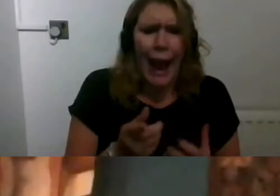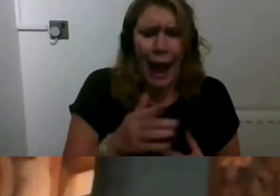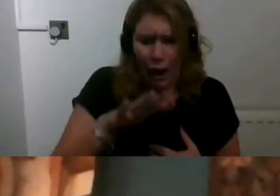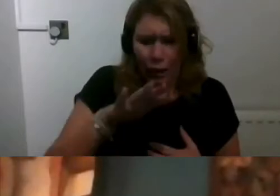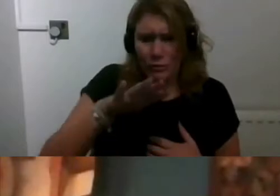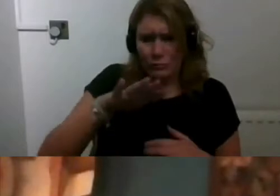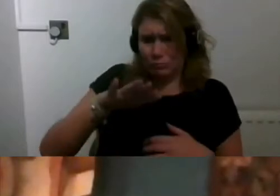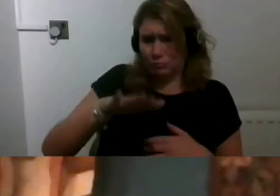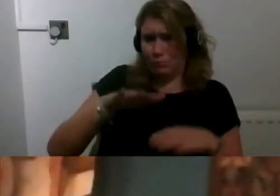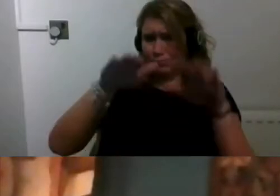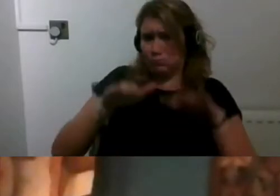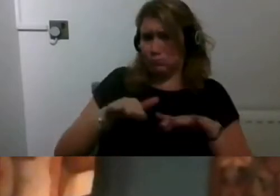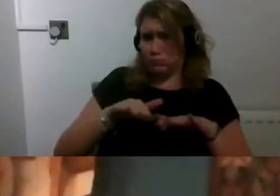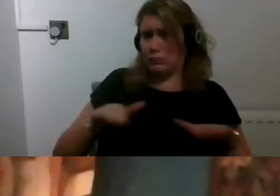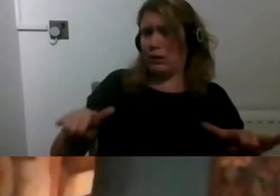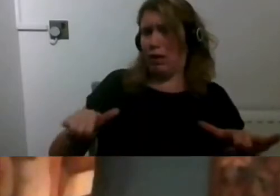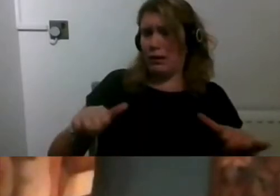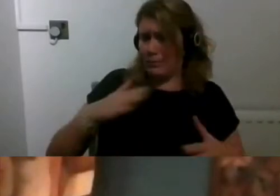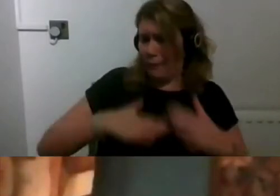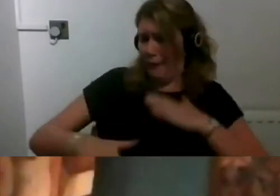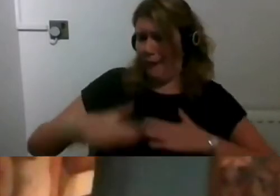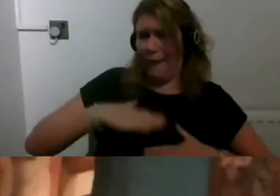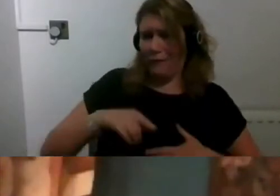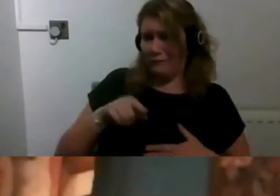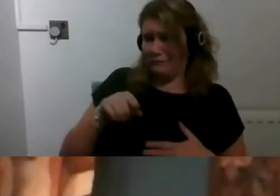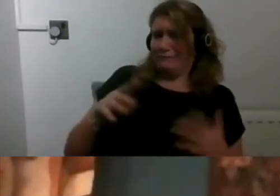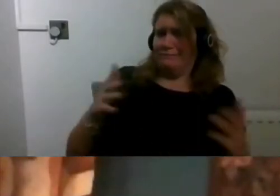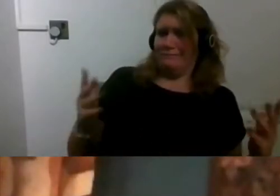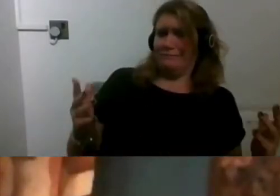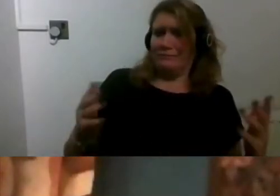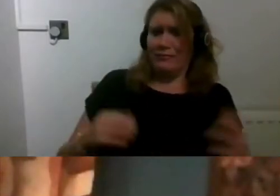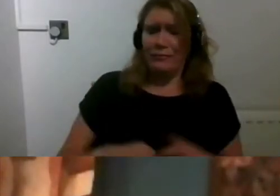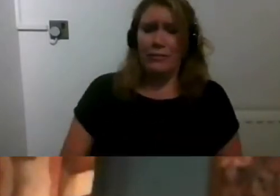Even the film of 1941 was banned.